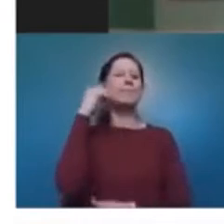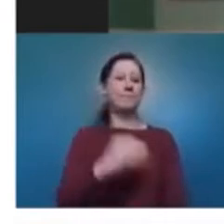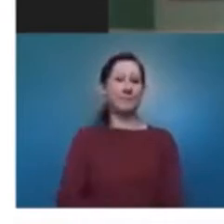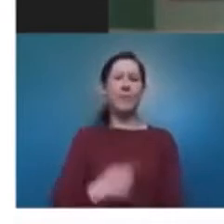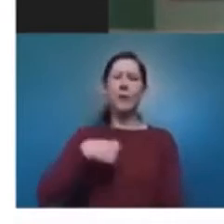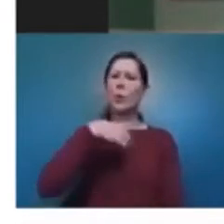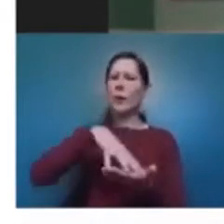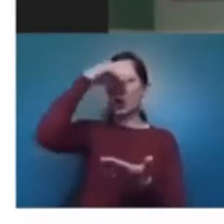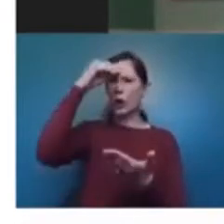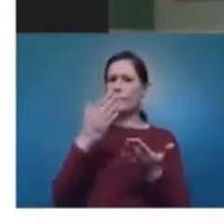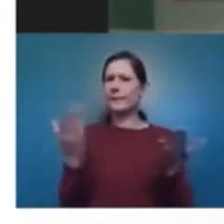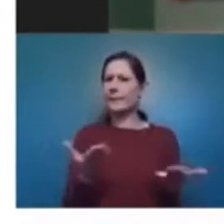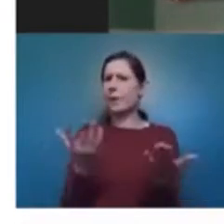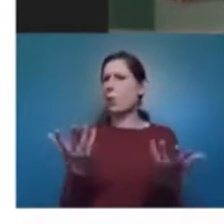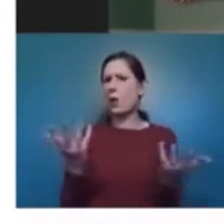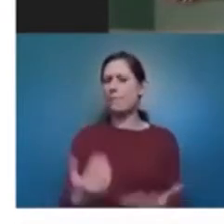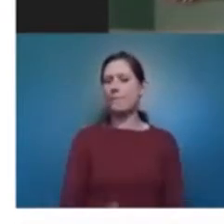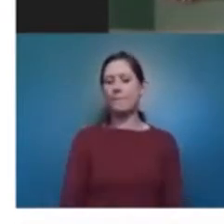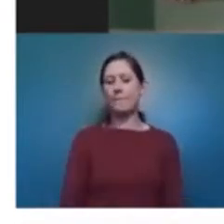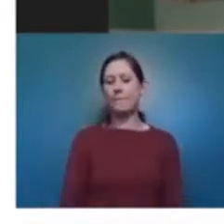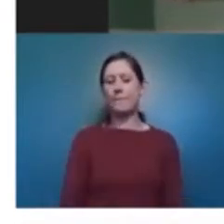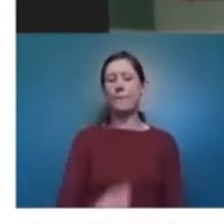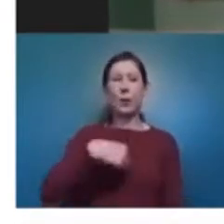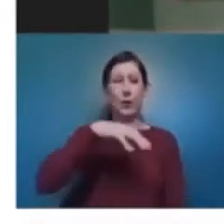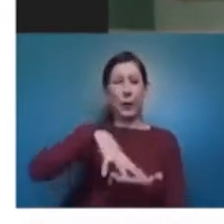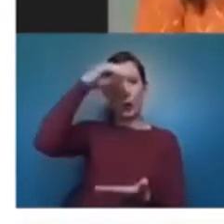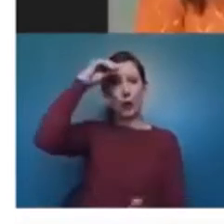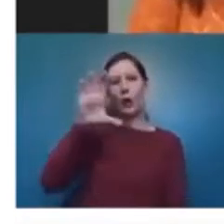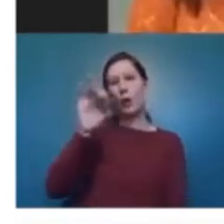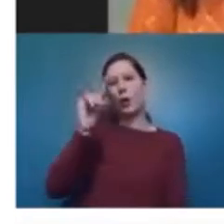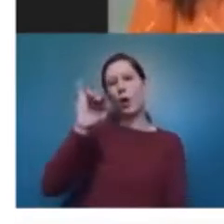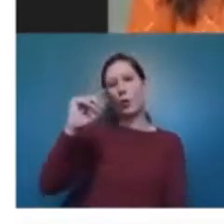So what do we learn at CodeJoy? Well, we learn coding. We